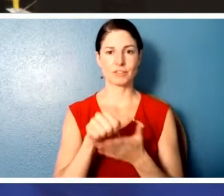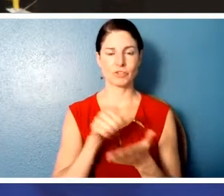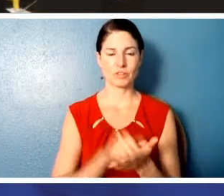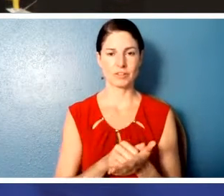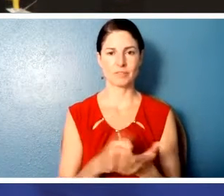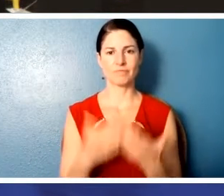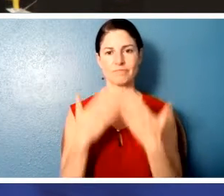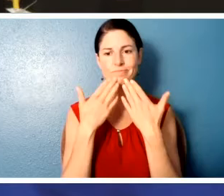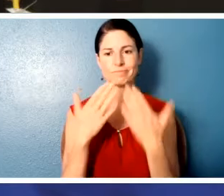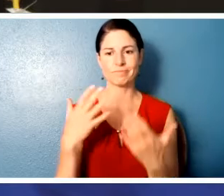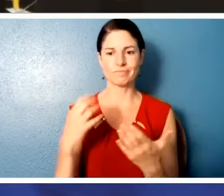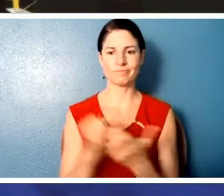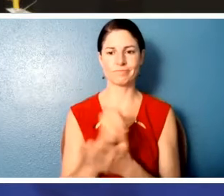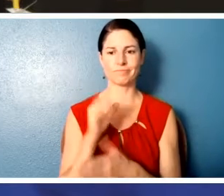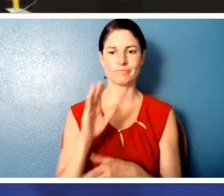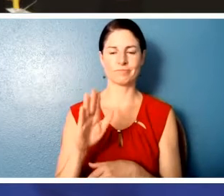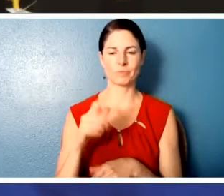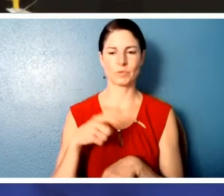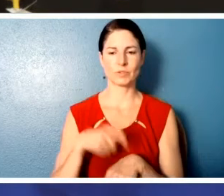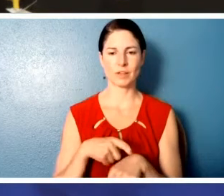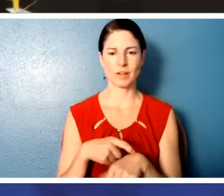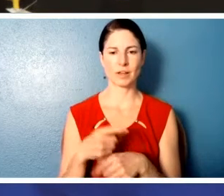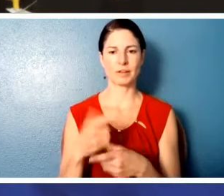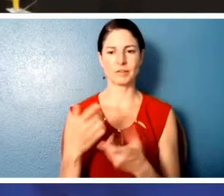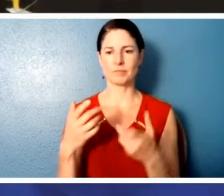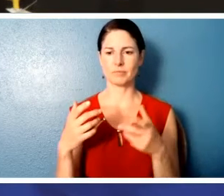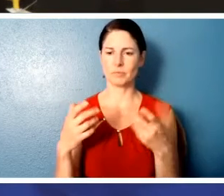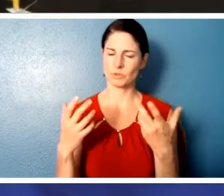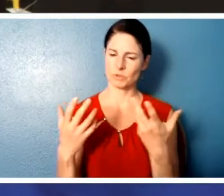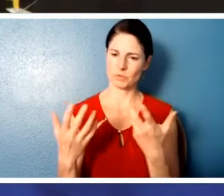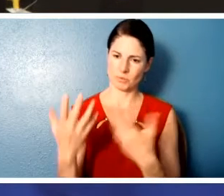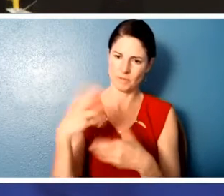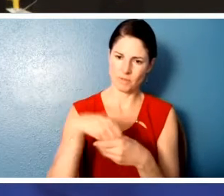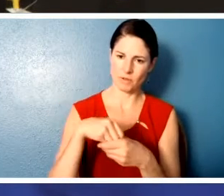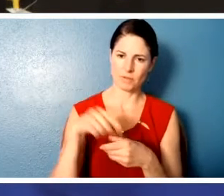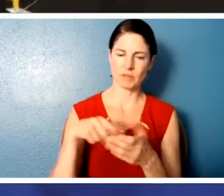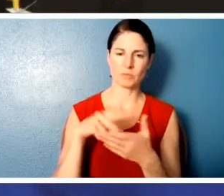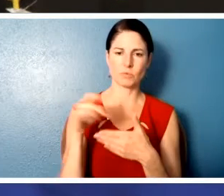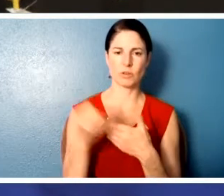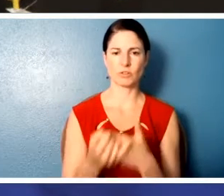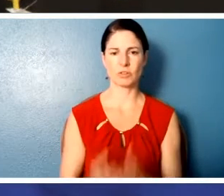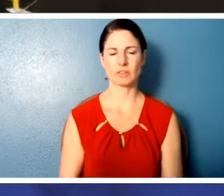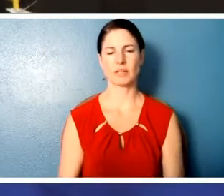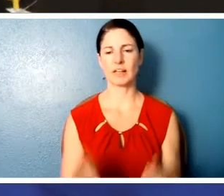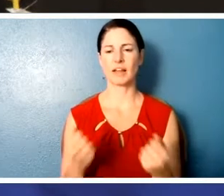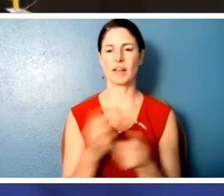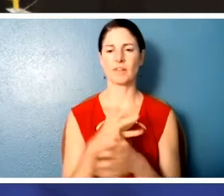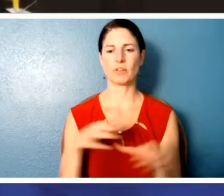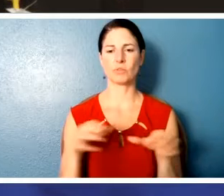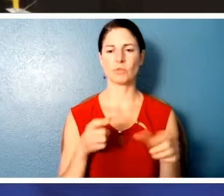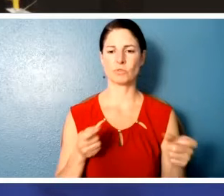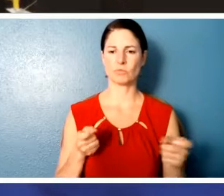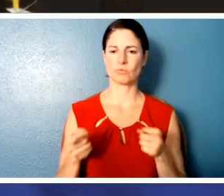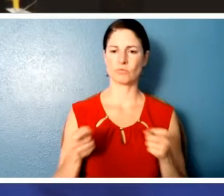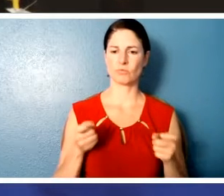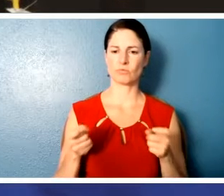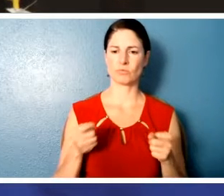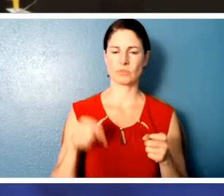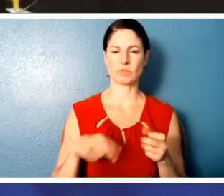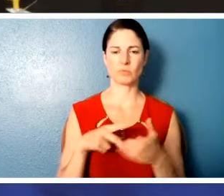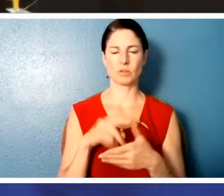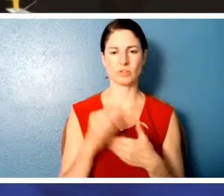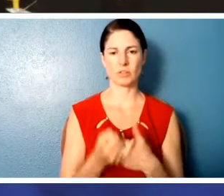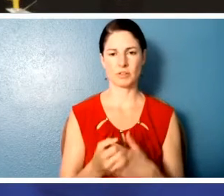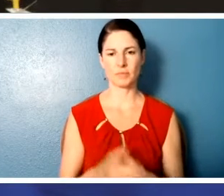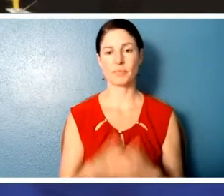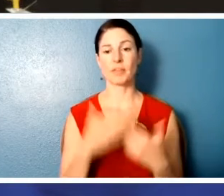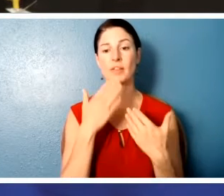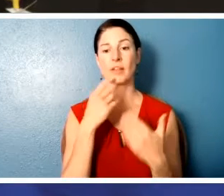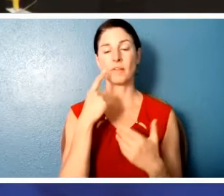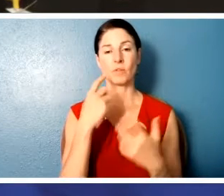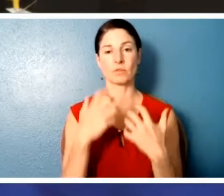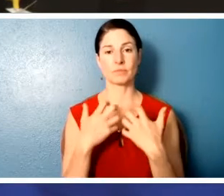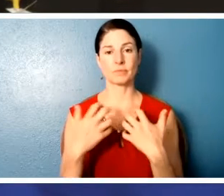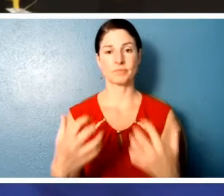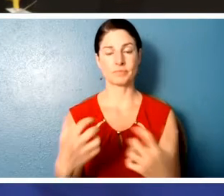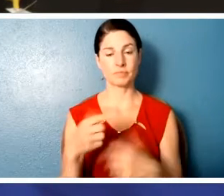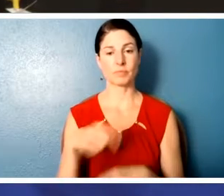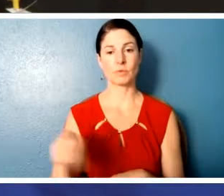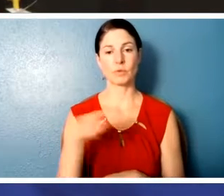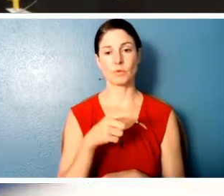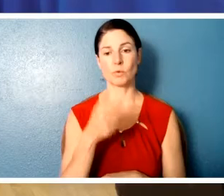SacGov: Taking this charge on Courtney, and I appreciate everyone that's here in person and those that might be watching from the comfort of their homes.